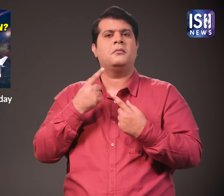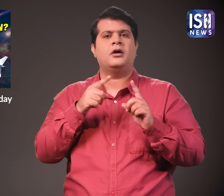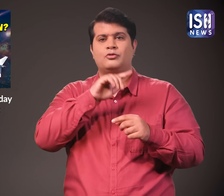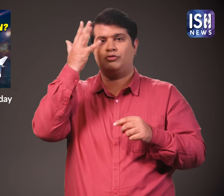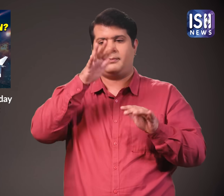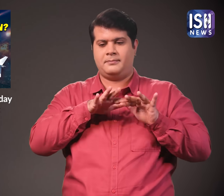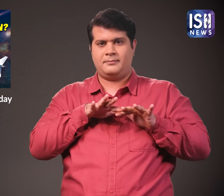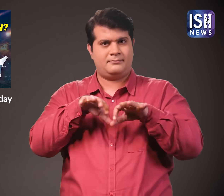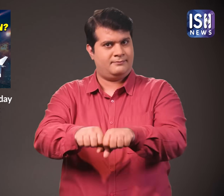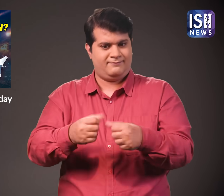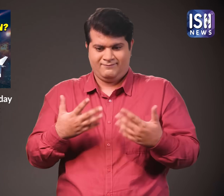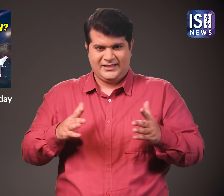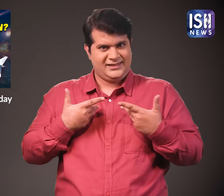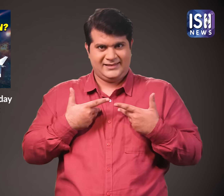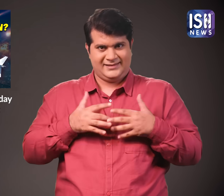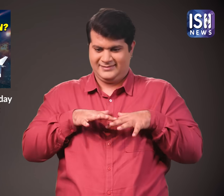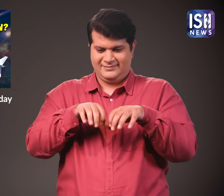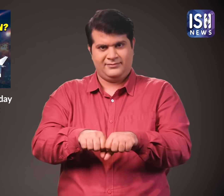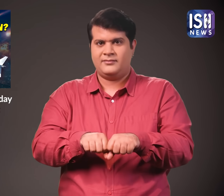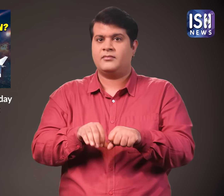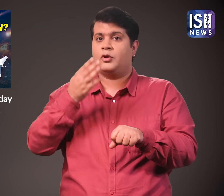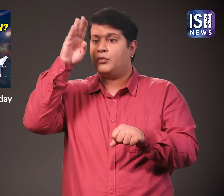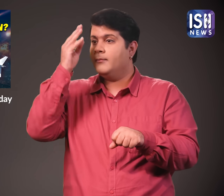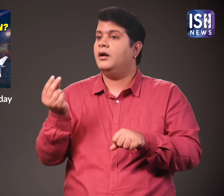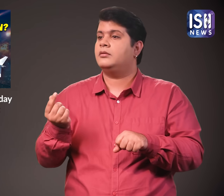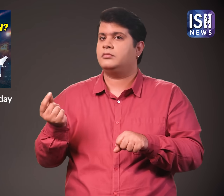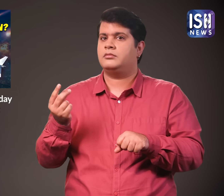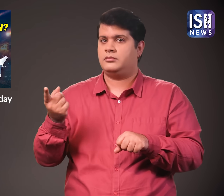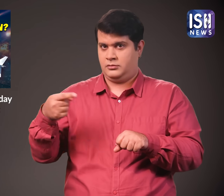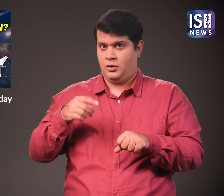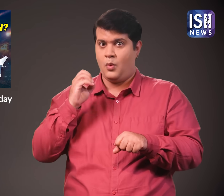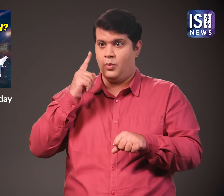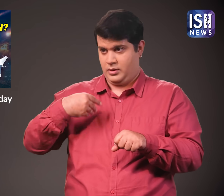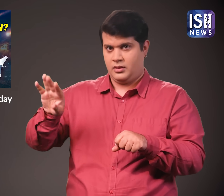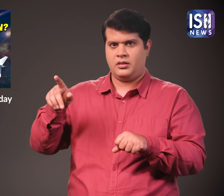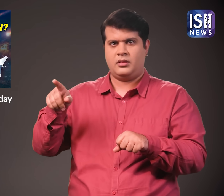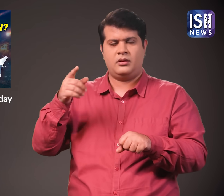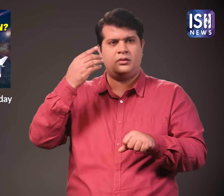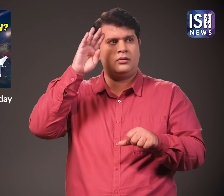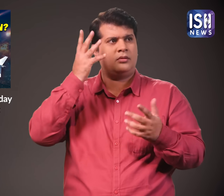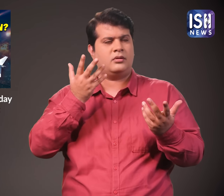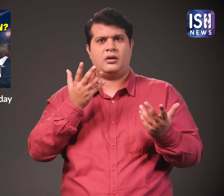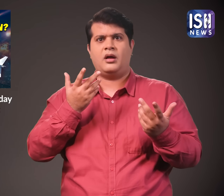But now, since Trump has captured Venezuela, the U.S. has been threatening Cuba to make a deal.